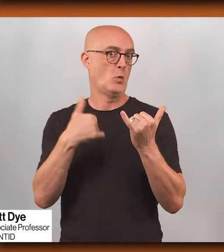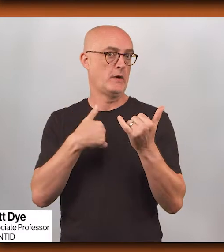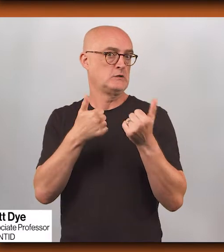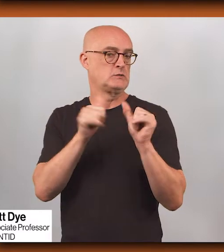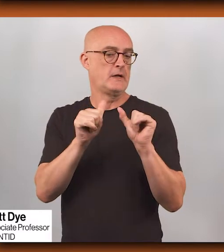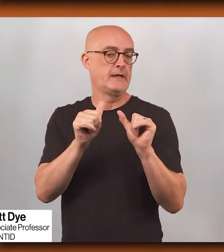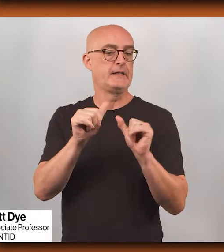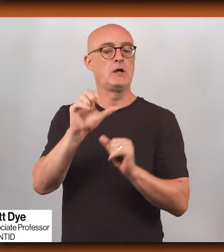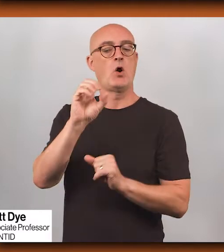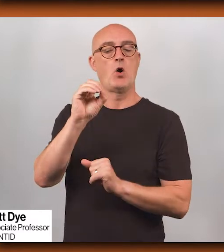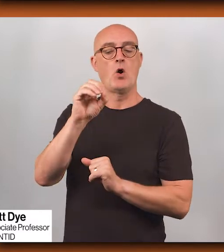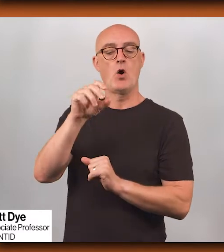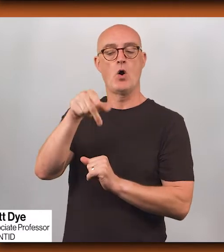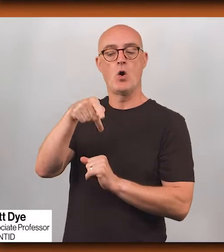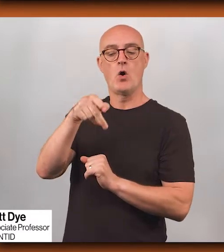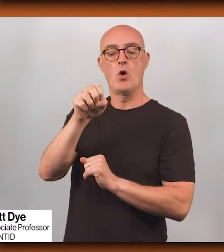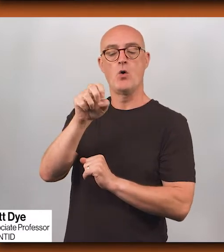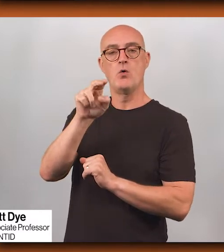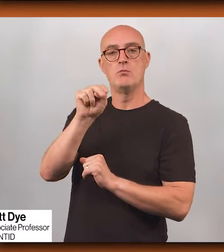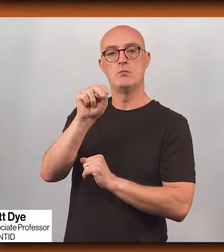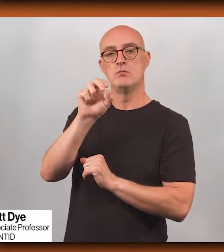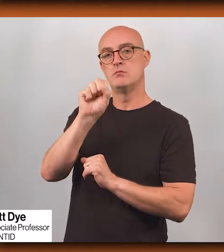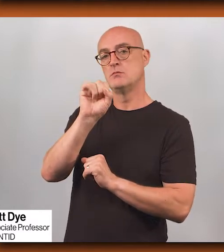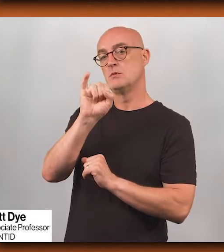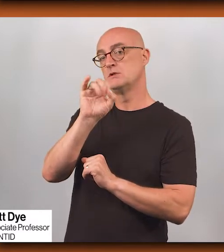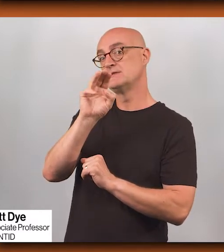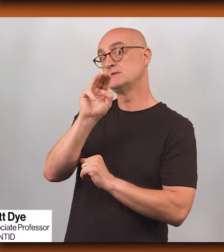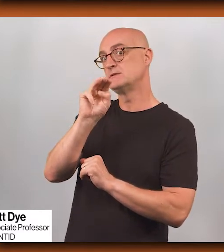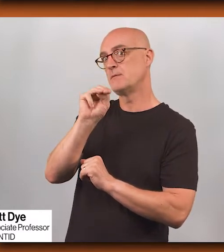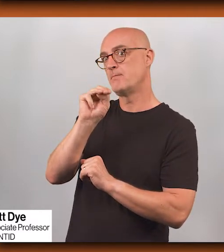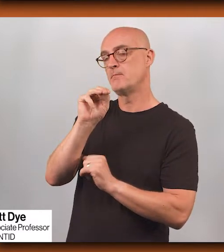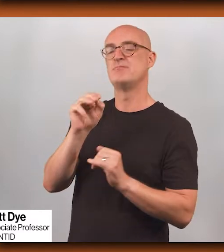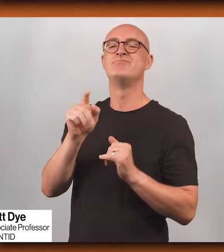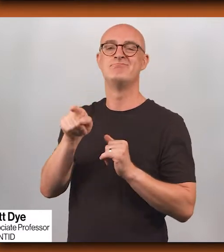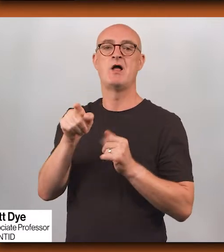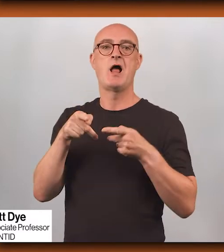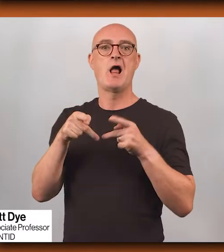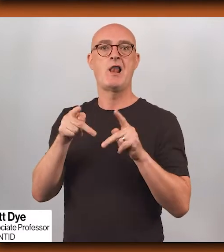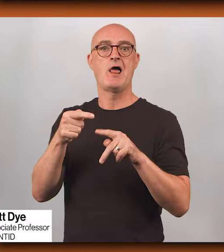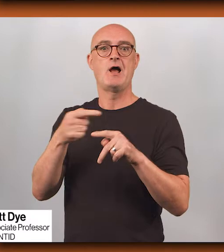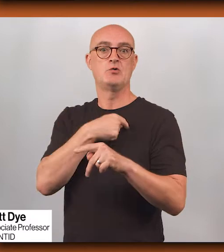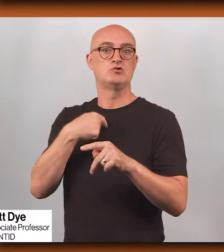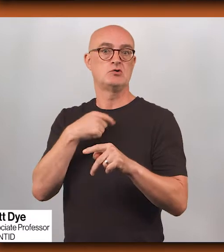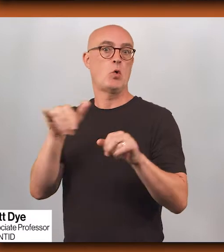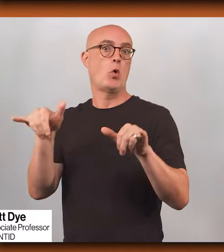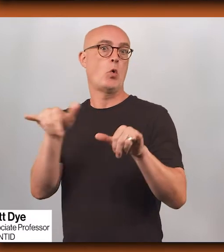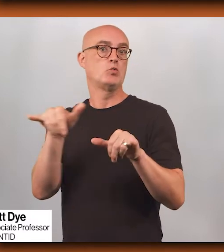the rigid body simulation for estimating articulatory efforts and energy, it also allows us